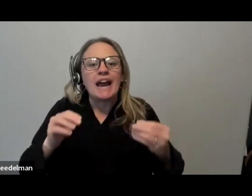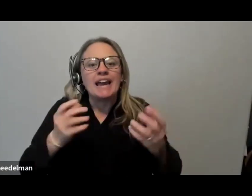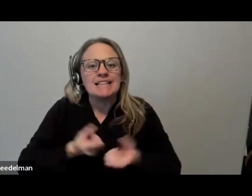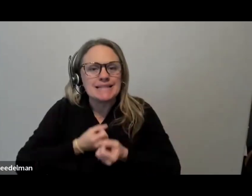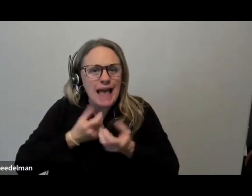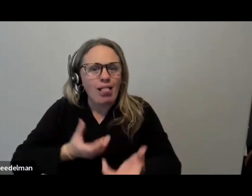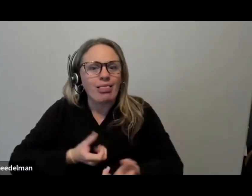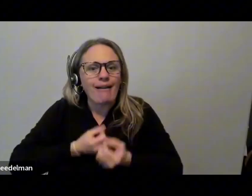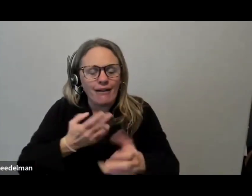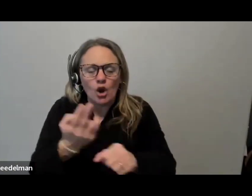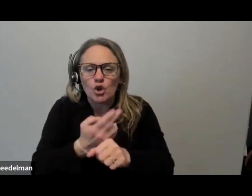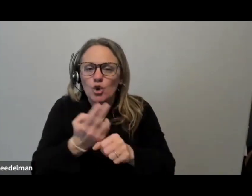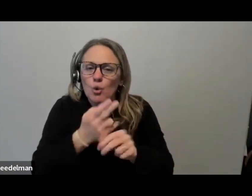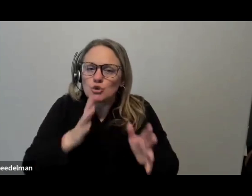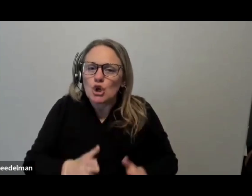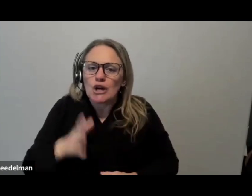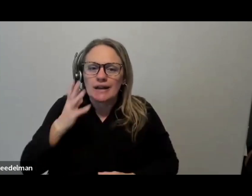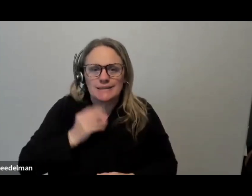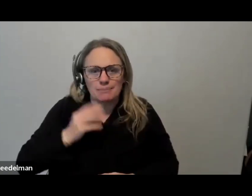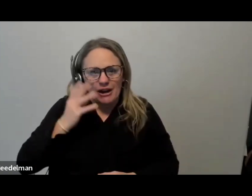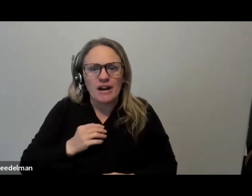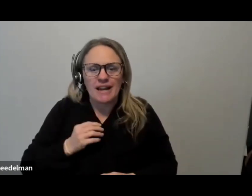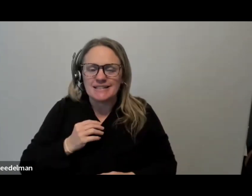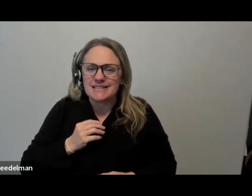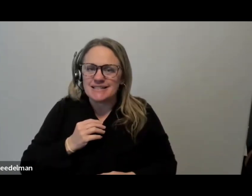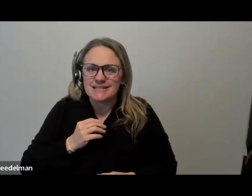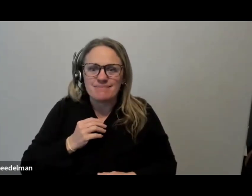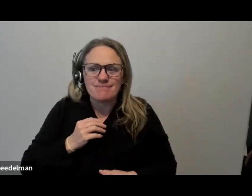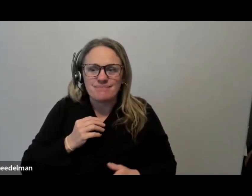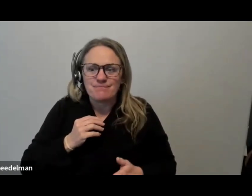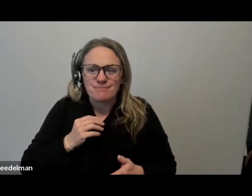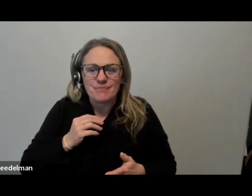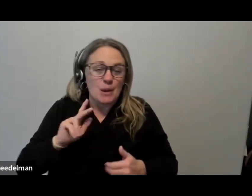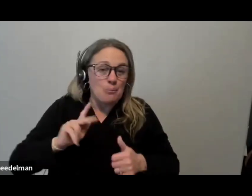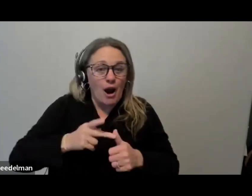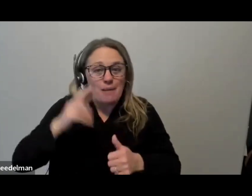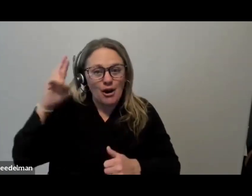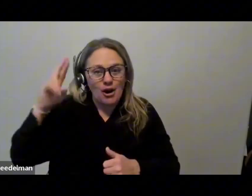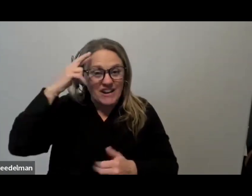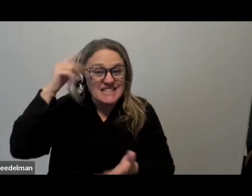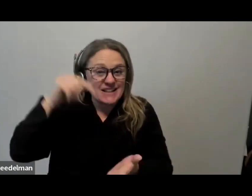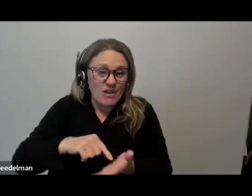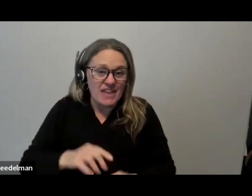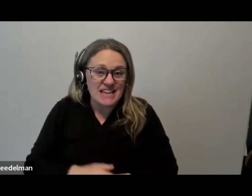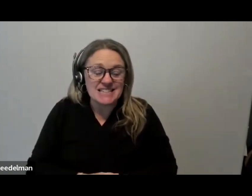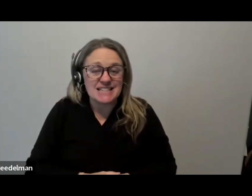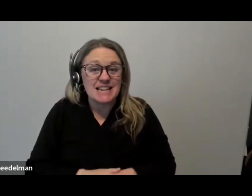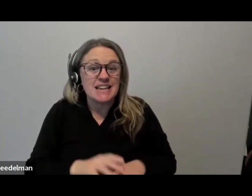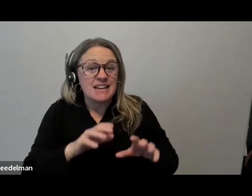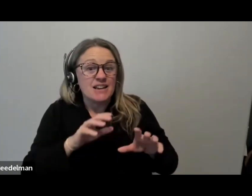to remind people this is why we're doing it. Your product is amazing. It can be even better if we try to address some of these things.